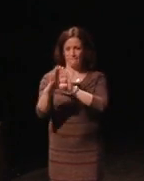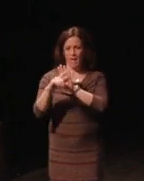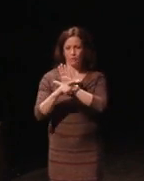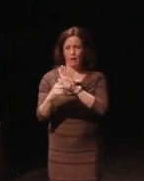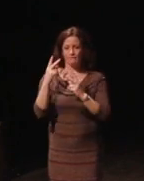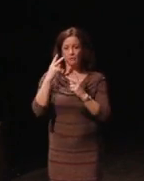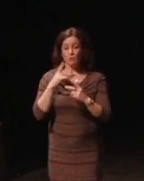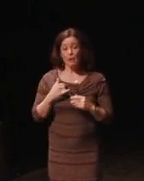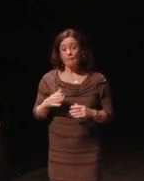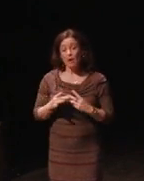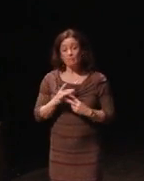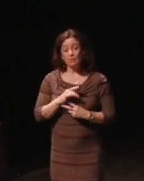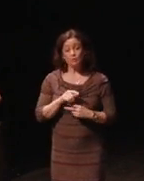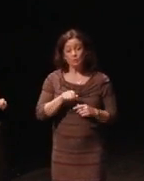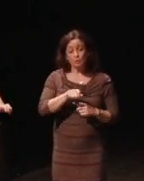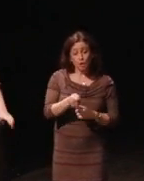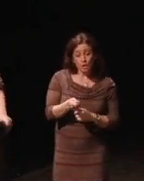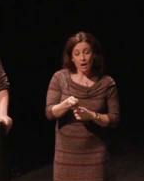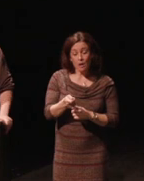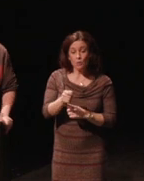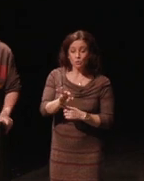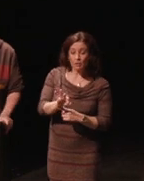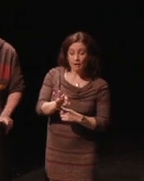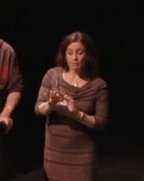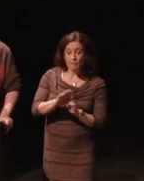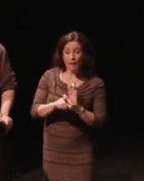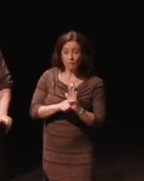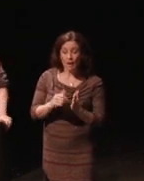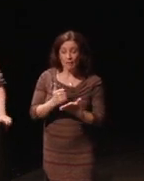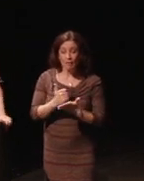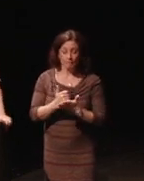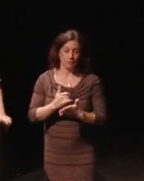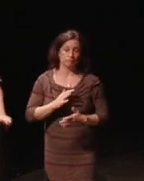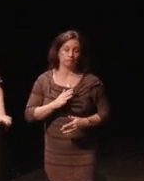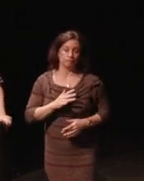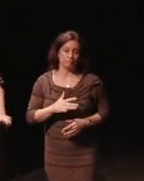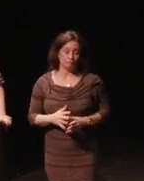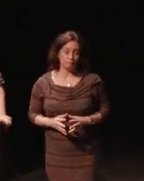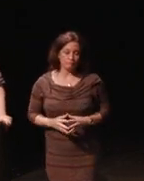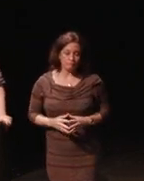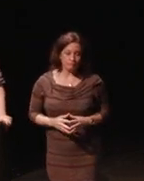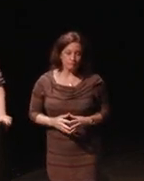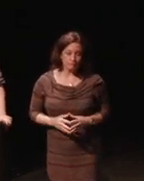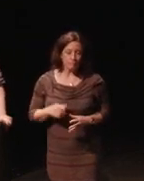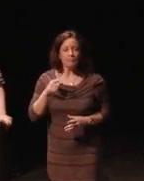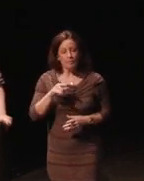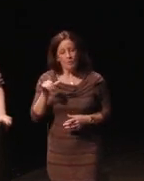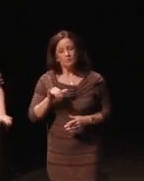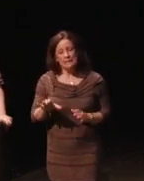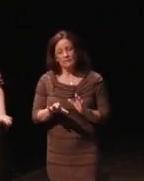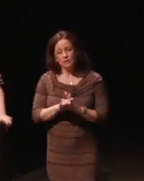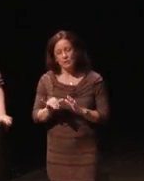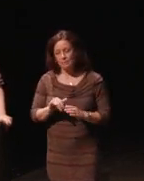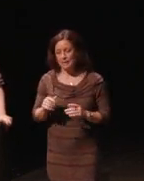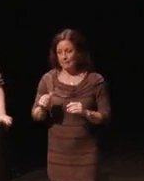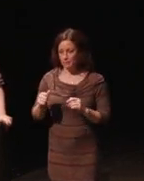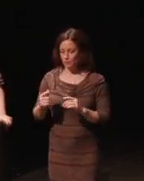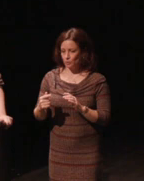that solid black background can be really helpful. That feature , again, not being able to turn that black box off and